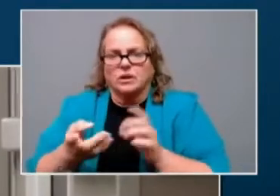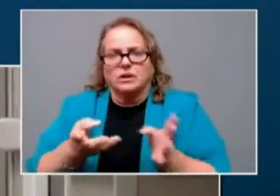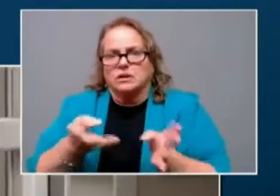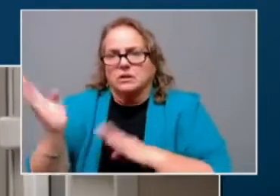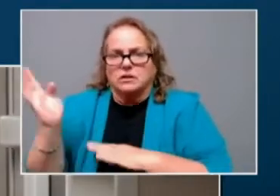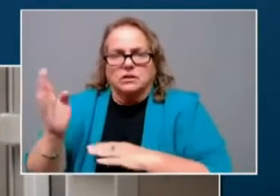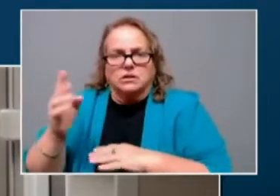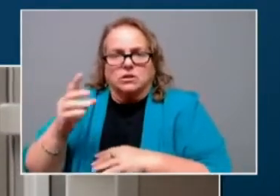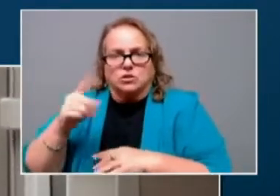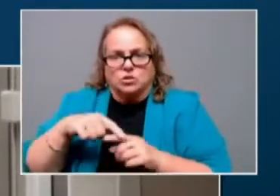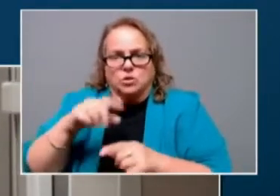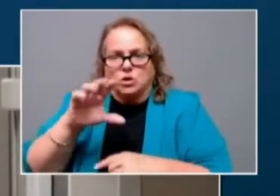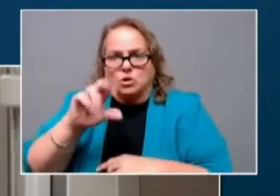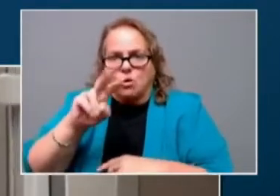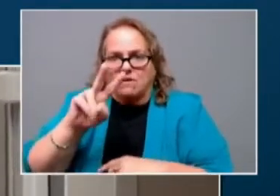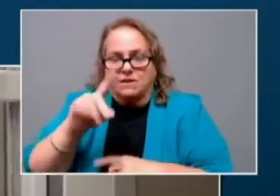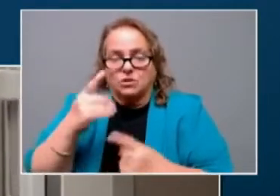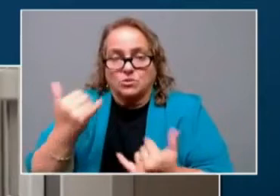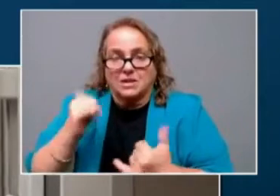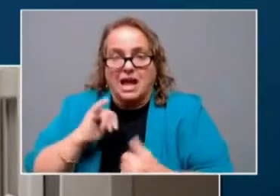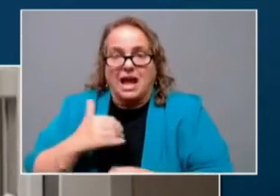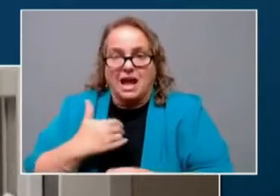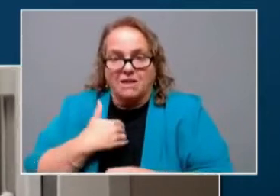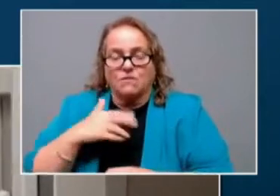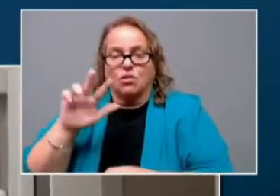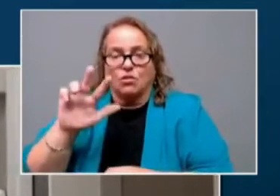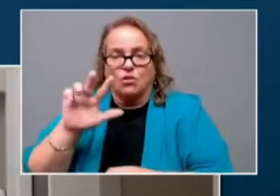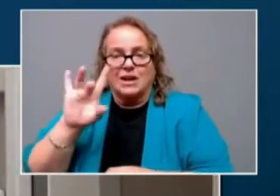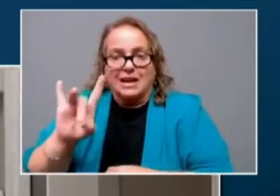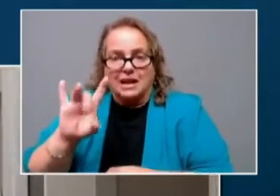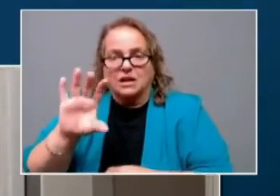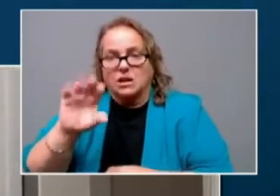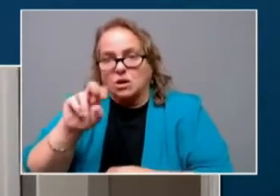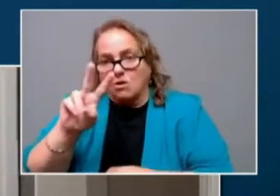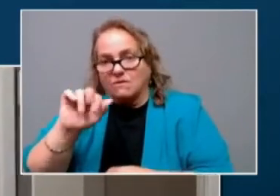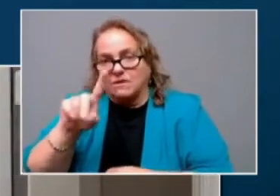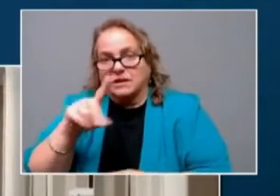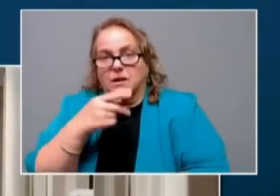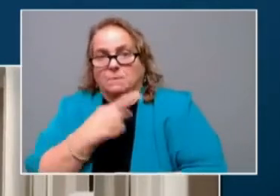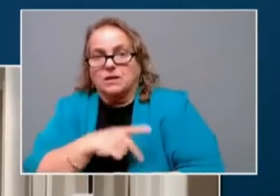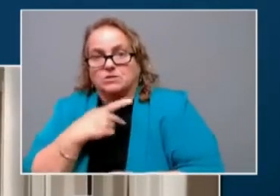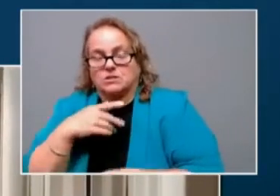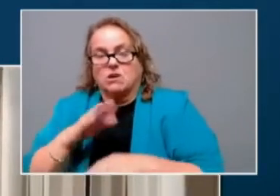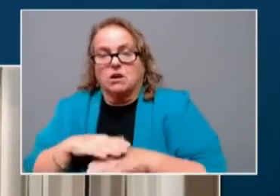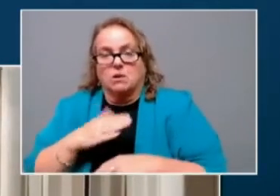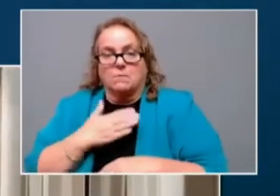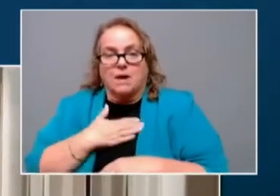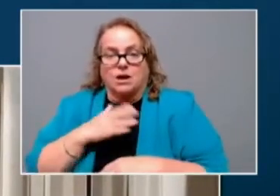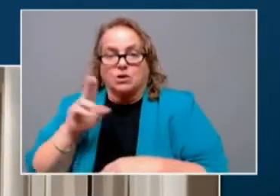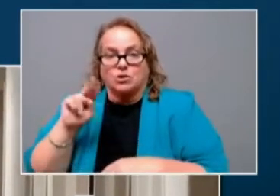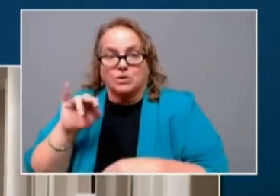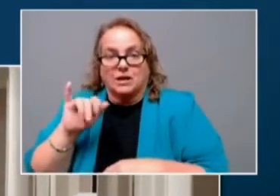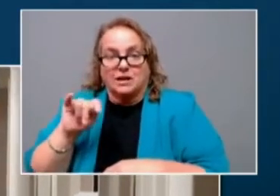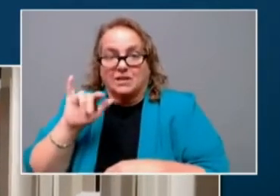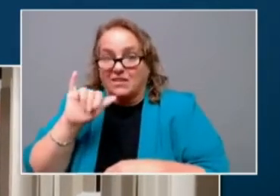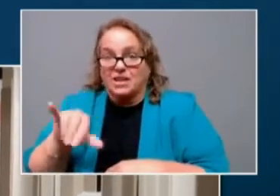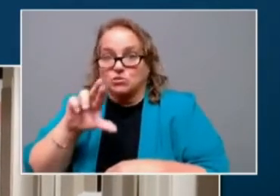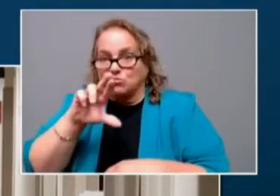I have 38 cope with patients on my unit that is every room that we can possibly open. Every patient we can possibly take care of